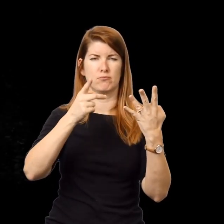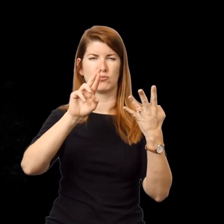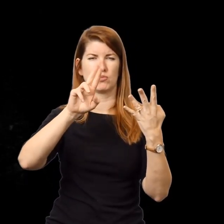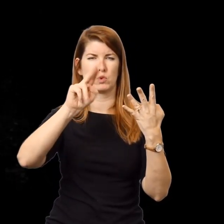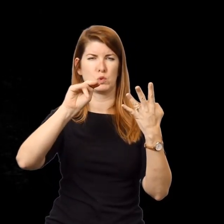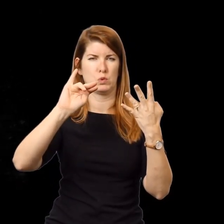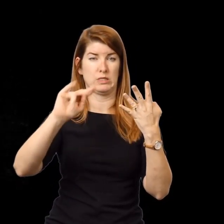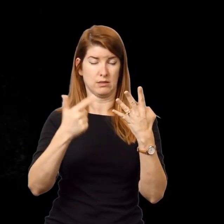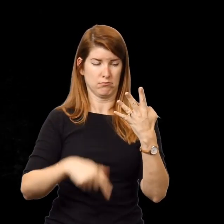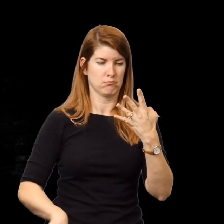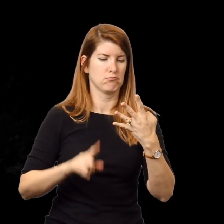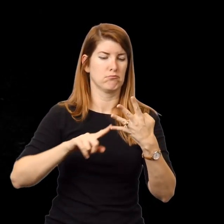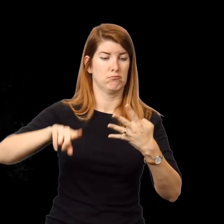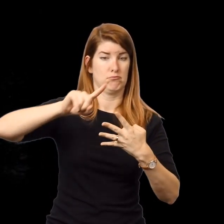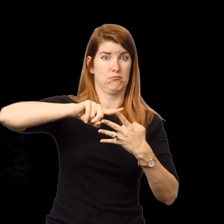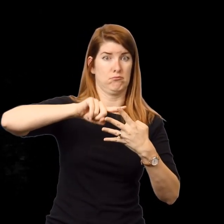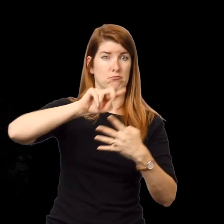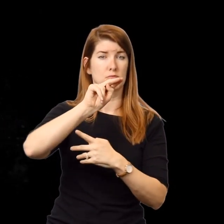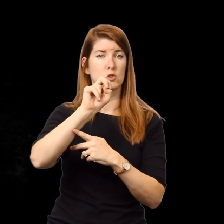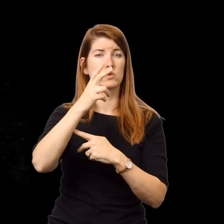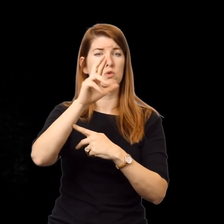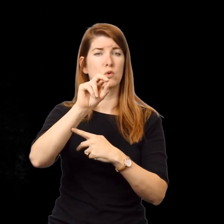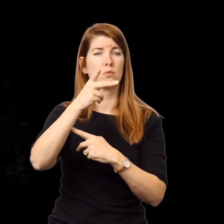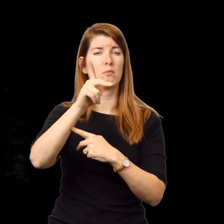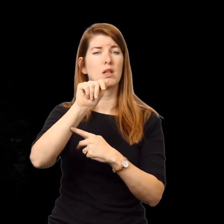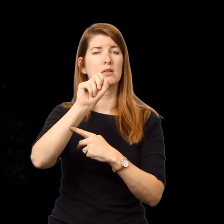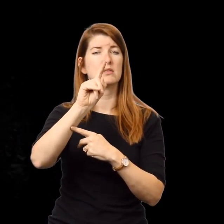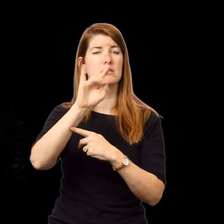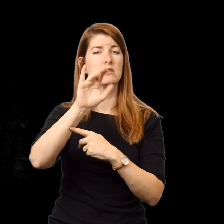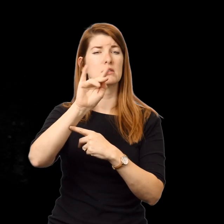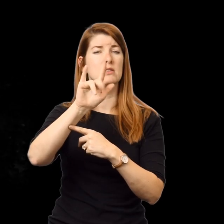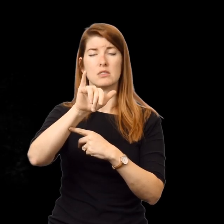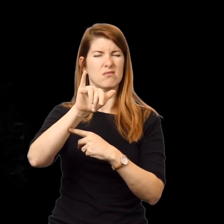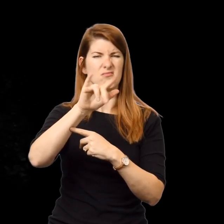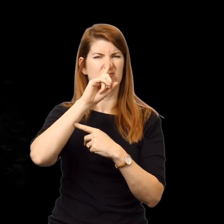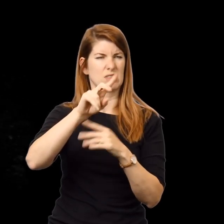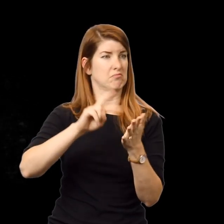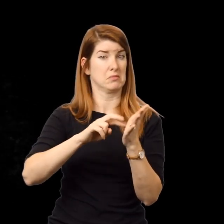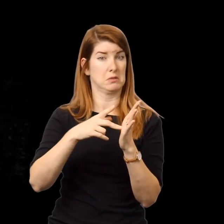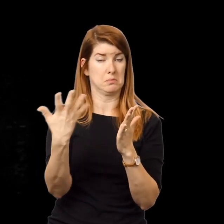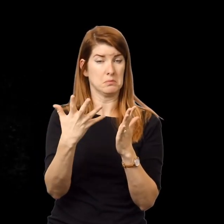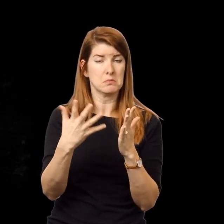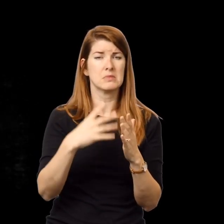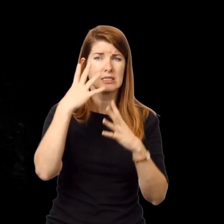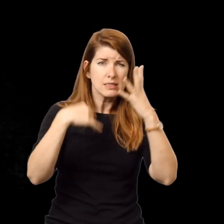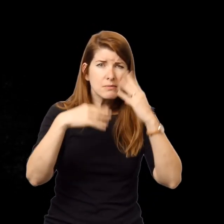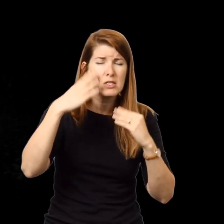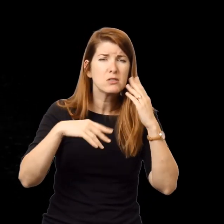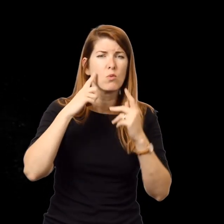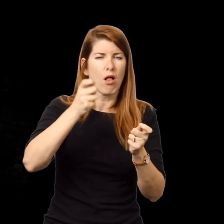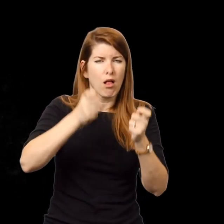So, neuroplasticity is the process whereby experience changes the brain.